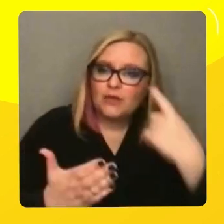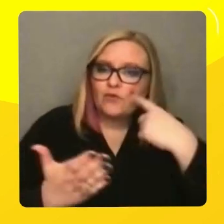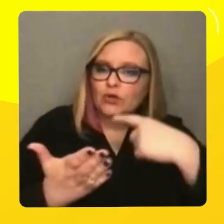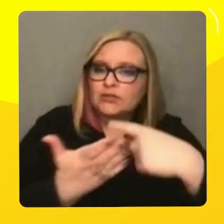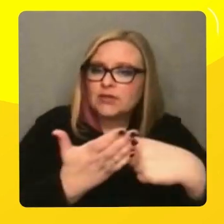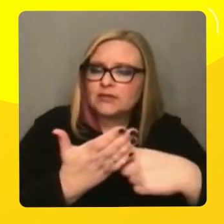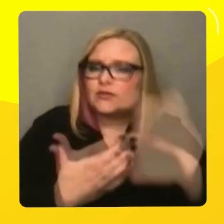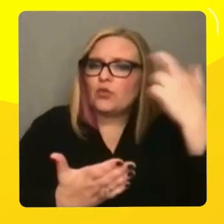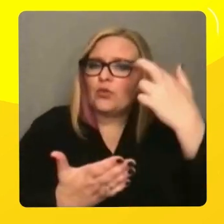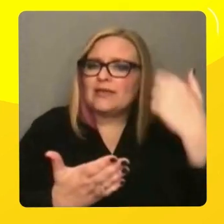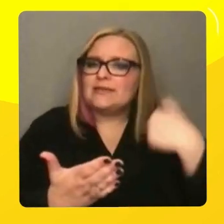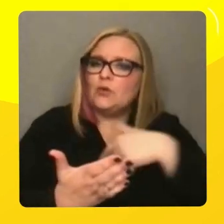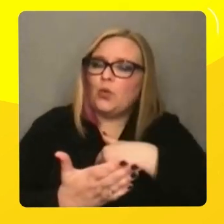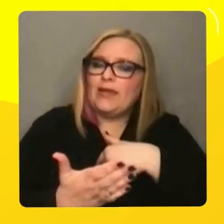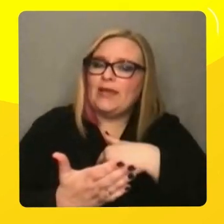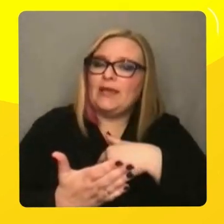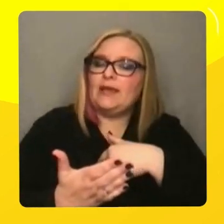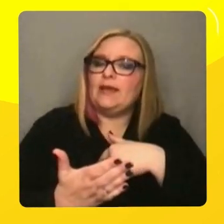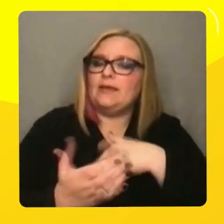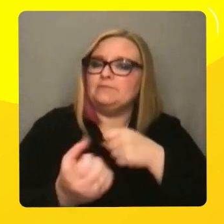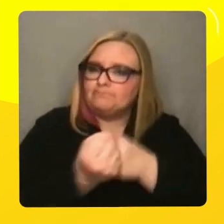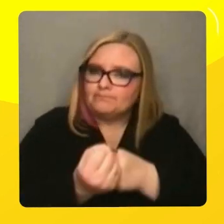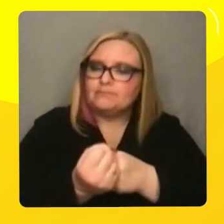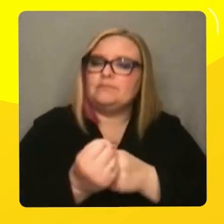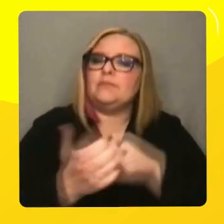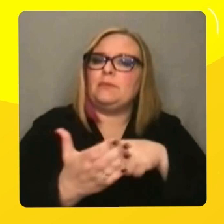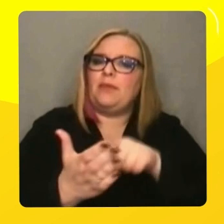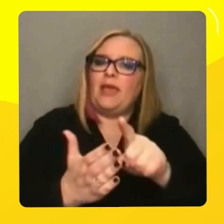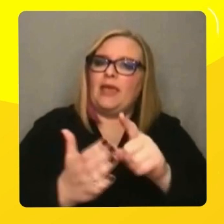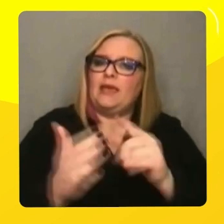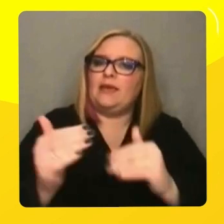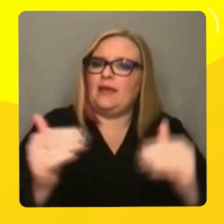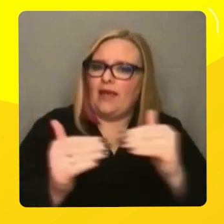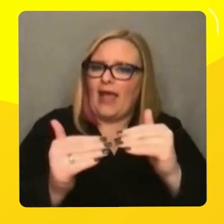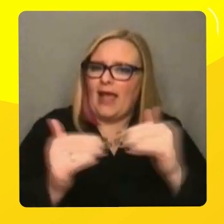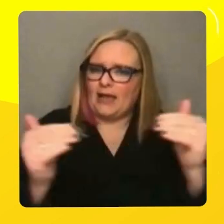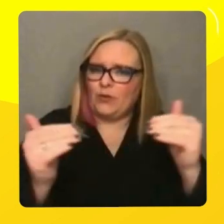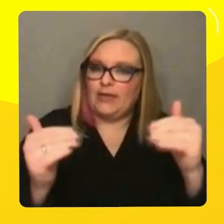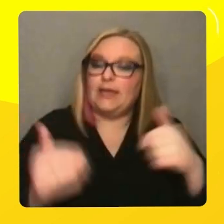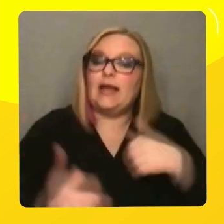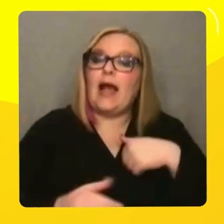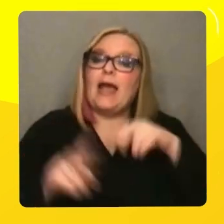a priority on achieving pay equity. You know, I admire female athletes because